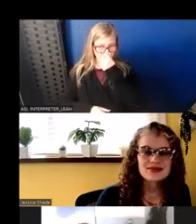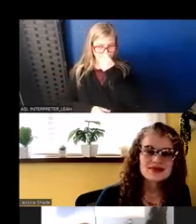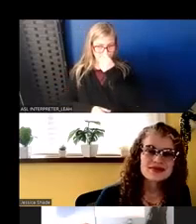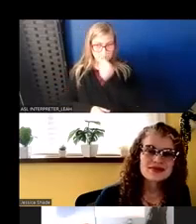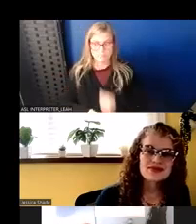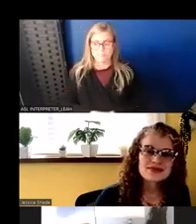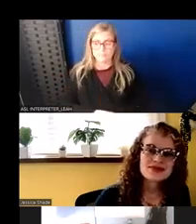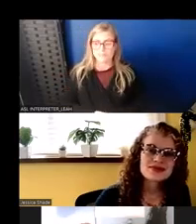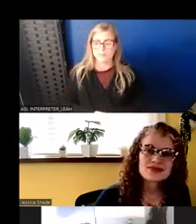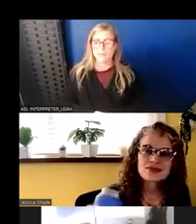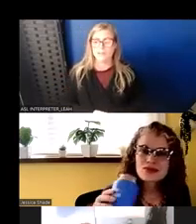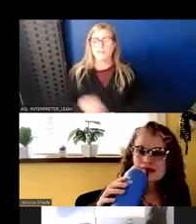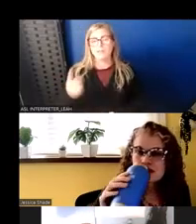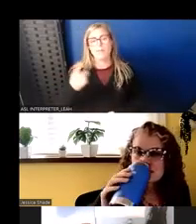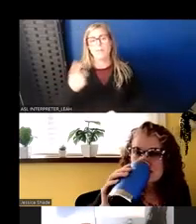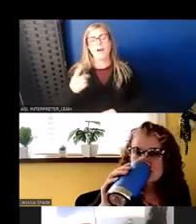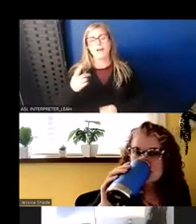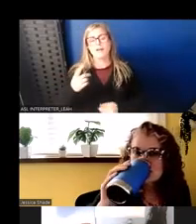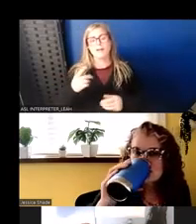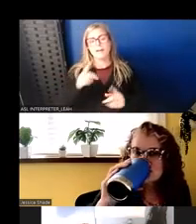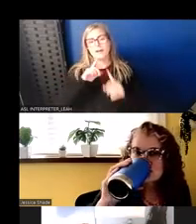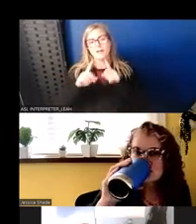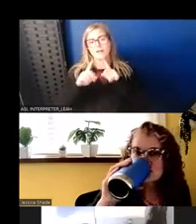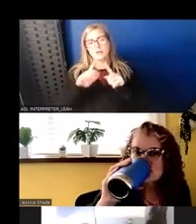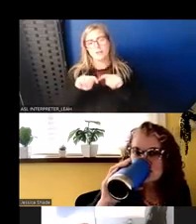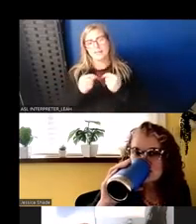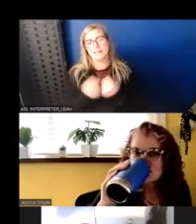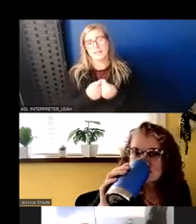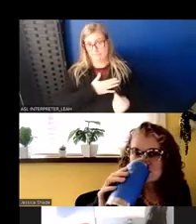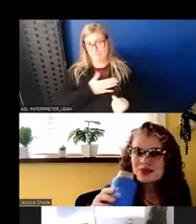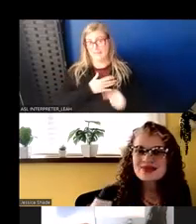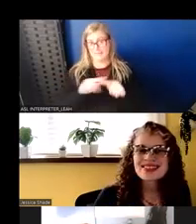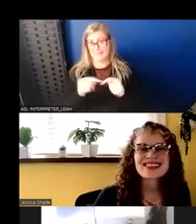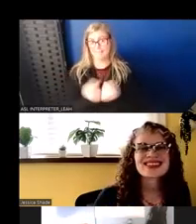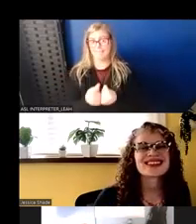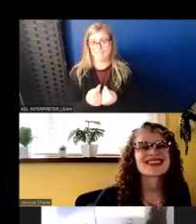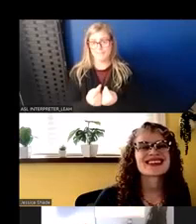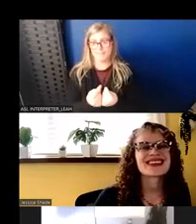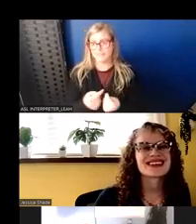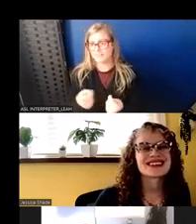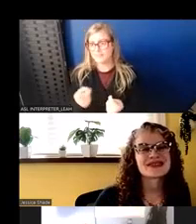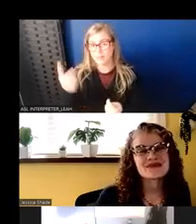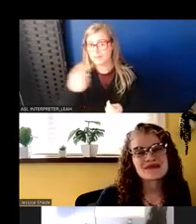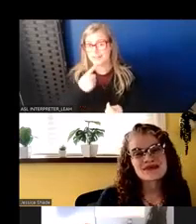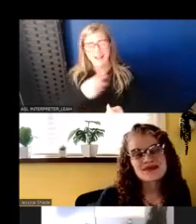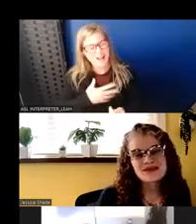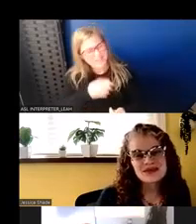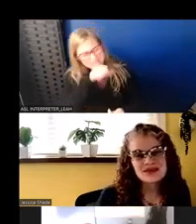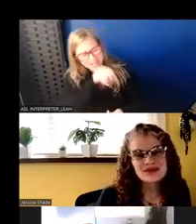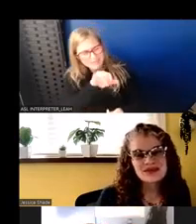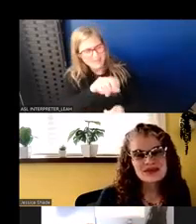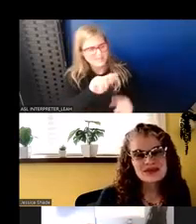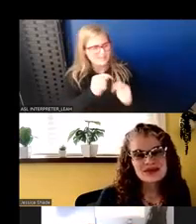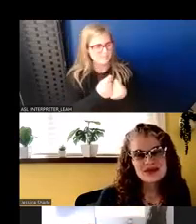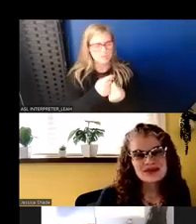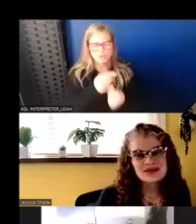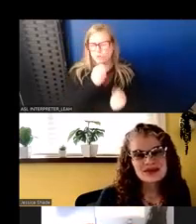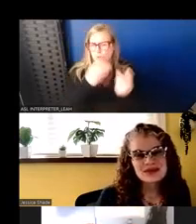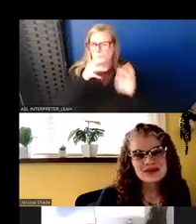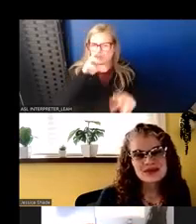interviewed my team, people said, I love this team. It is so fun that I make sure that I'm around to go to this